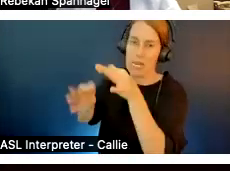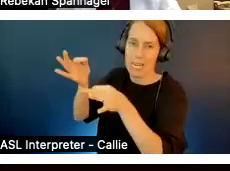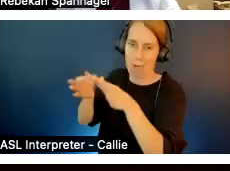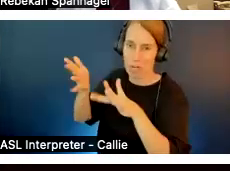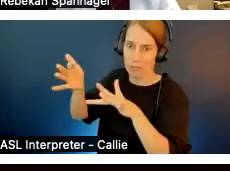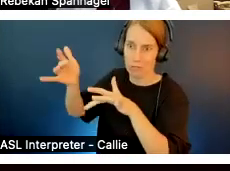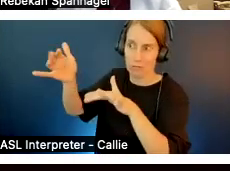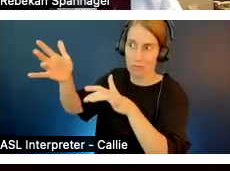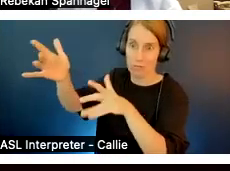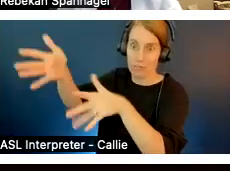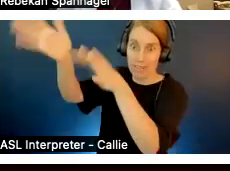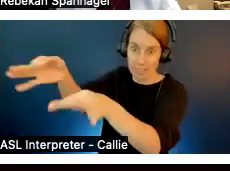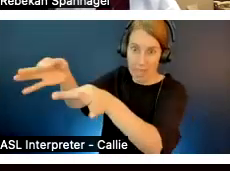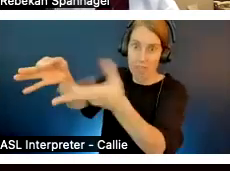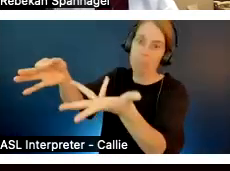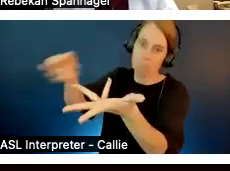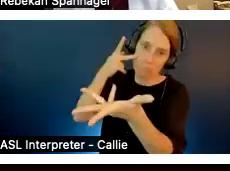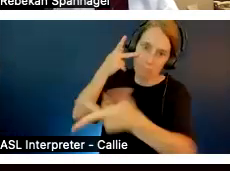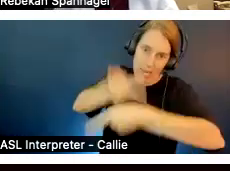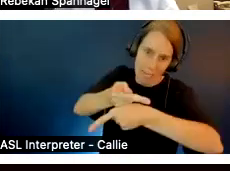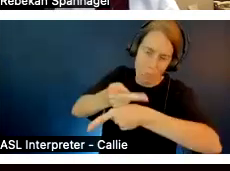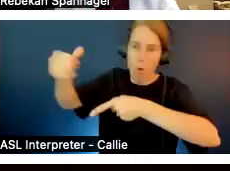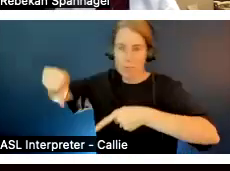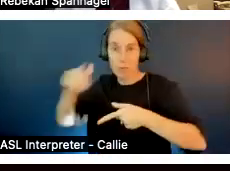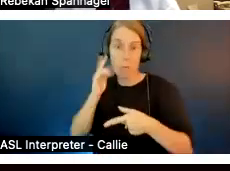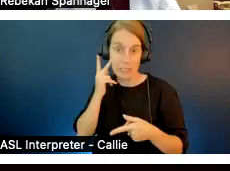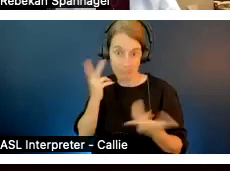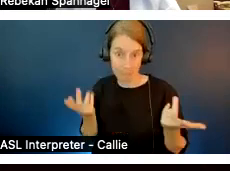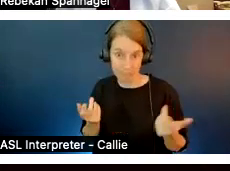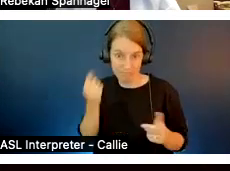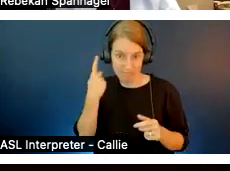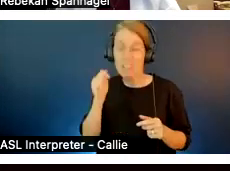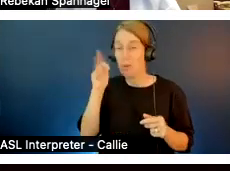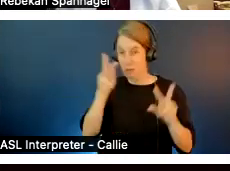and you have questions um give us a call but give us a copy of the notice fairly quickly as well so